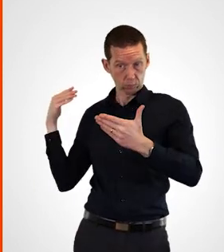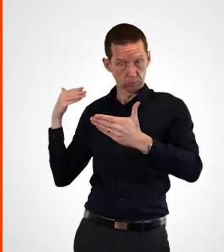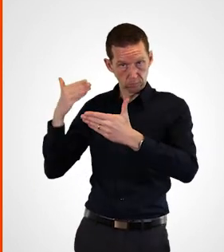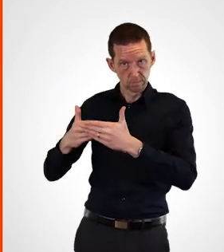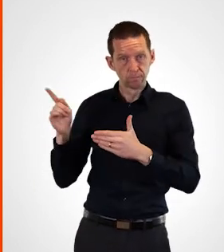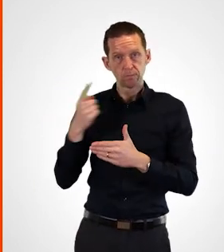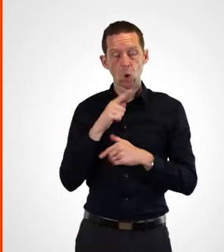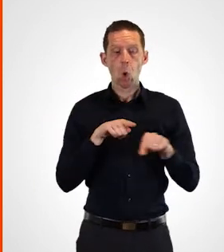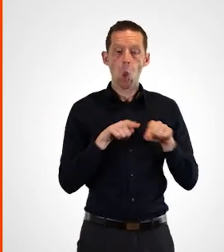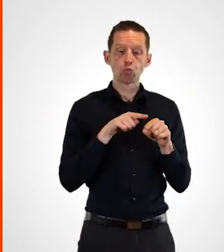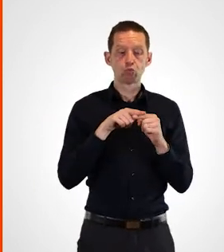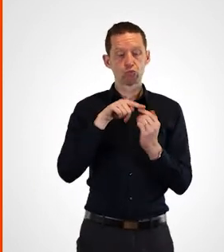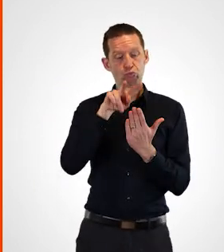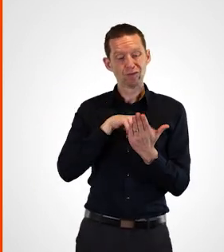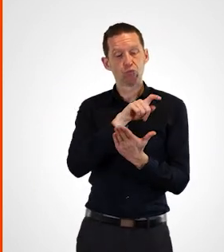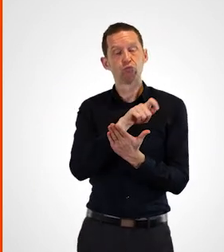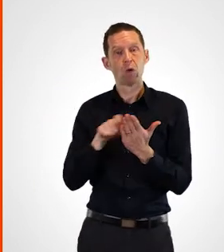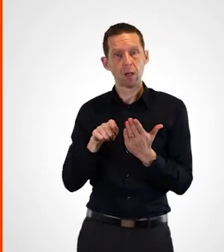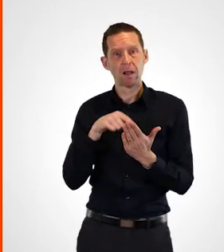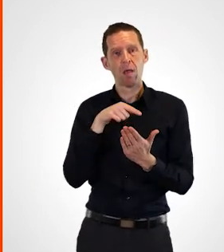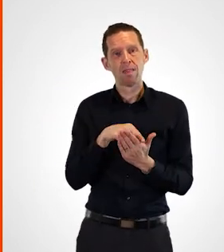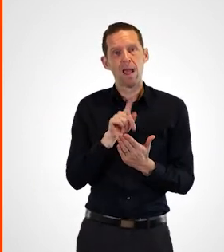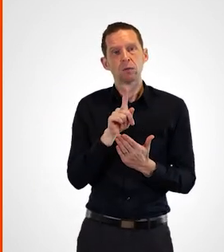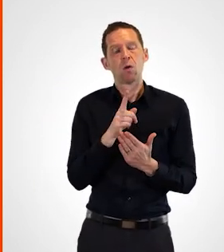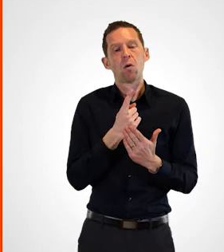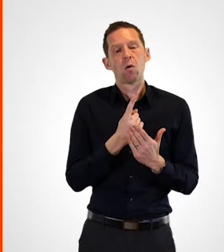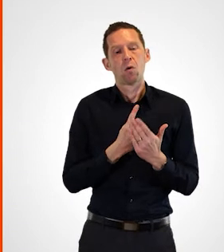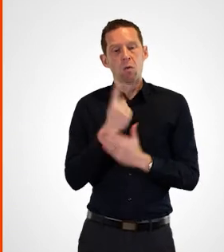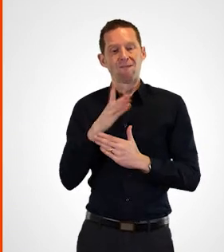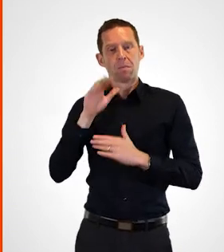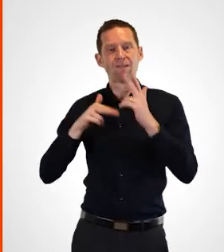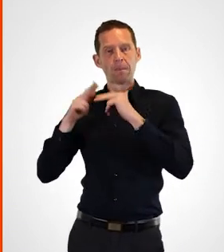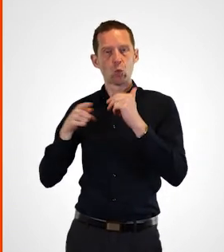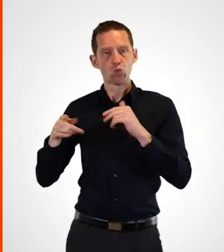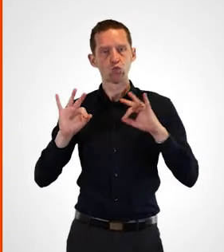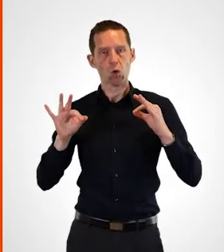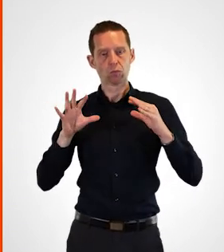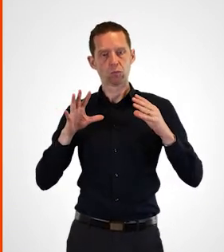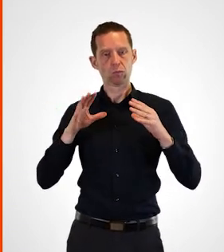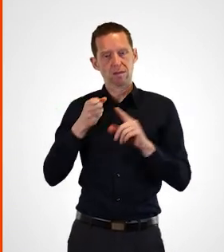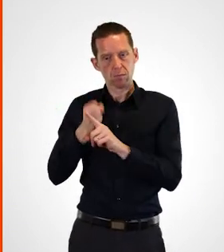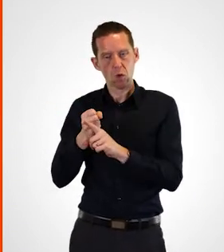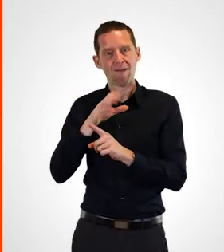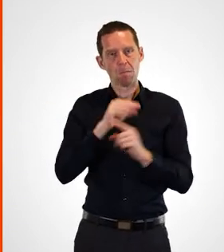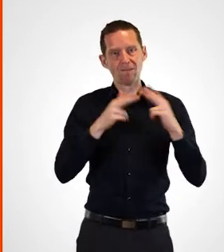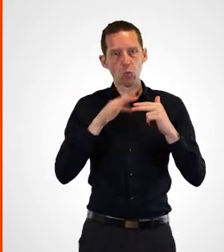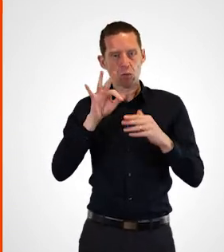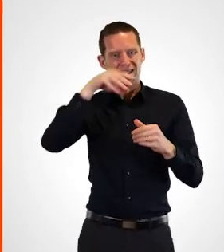was that learning to read and write was a consequence of development, not sort of embedded within development, and a notion that to learn to